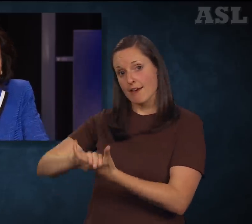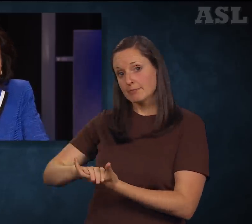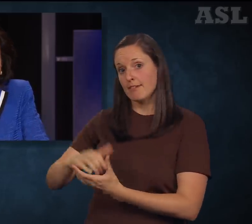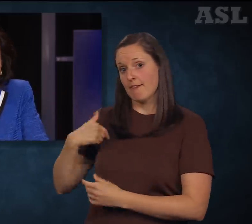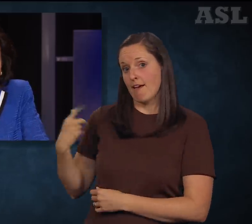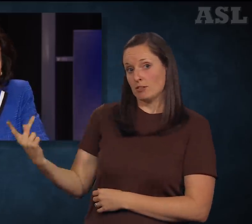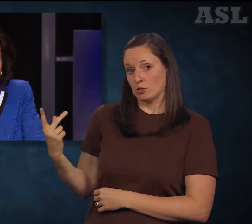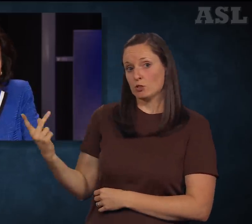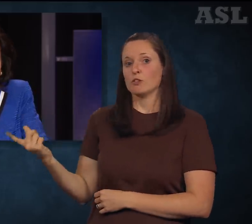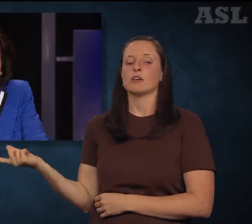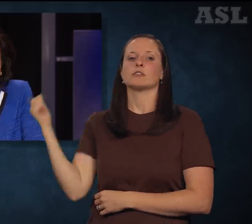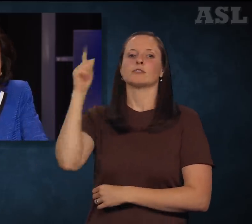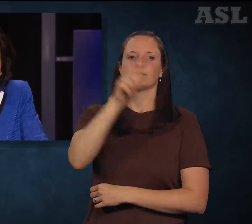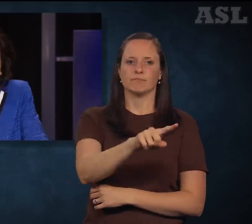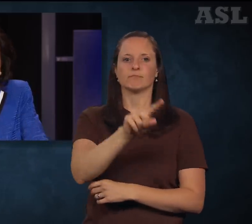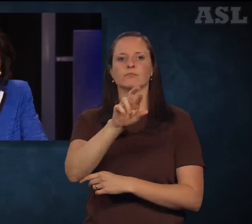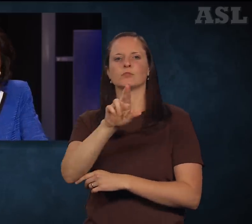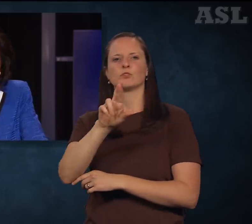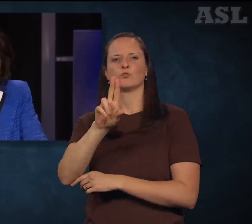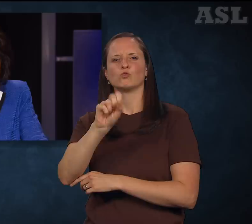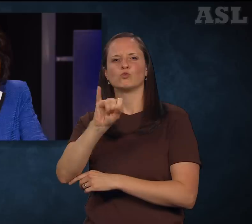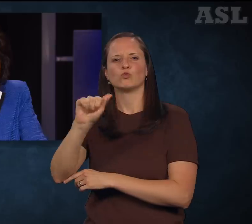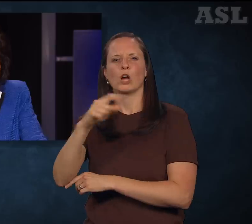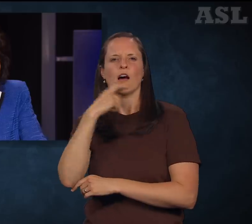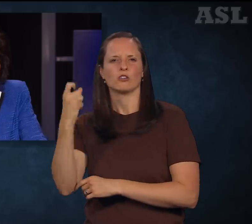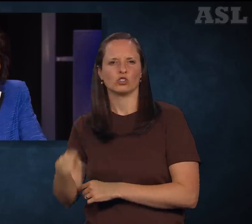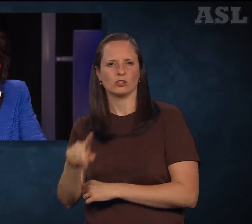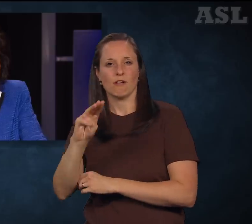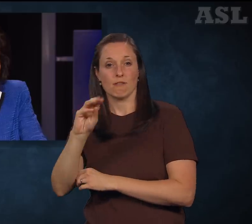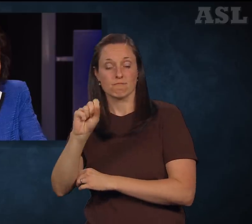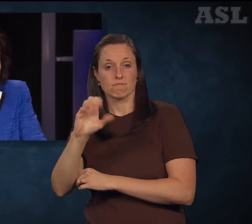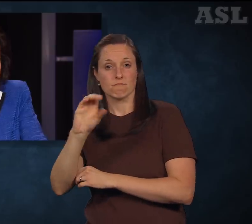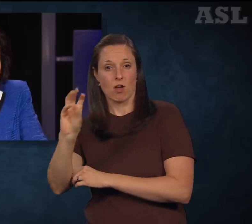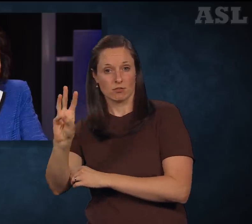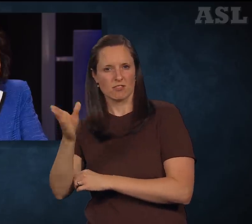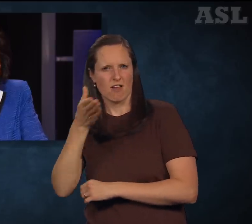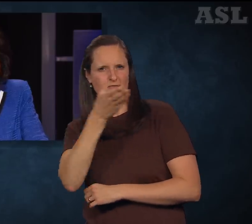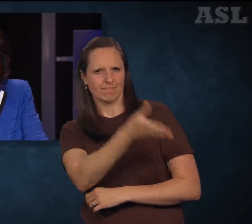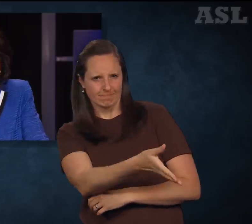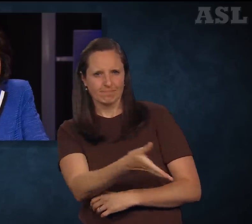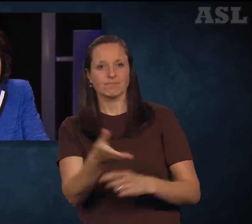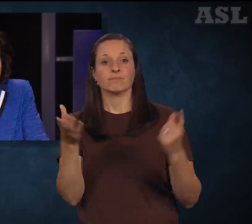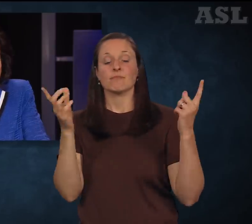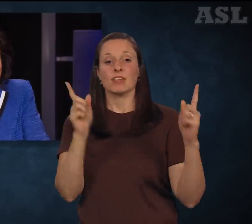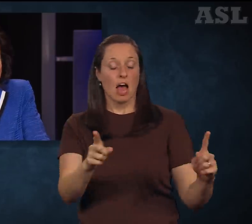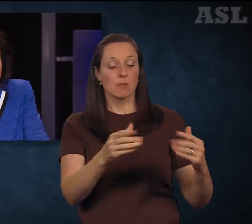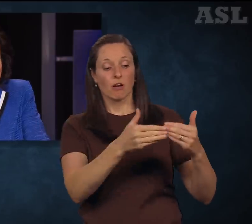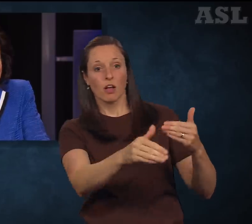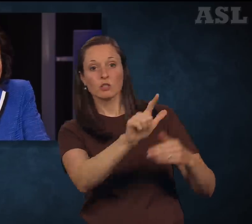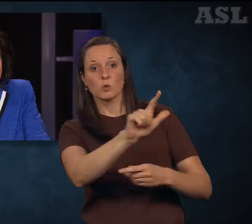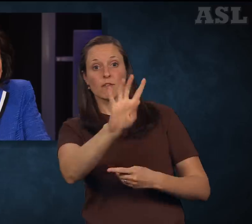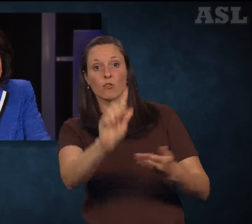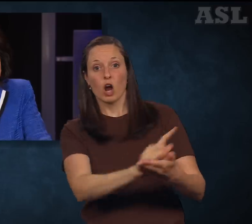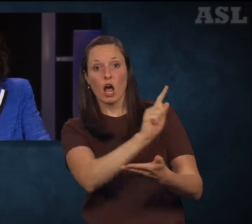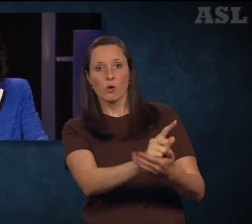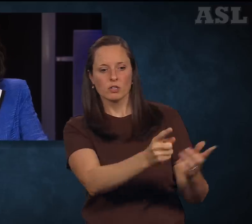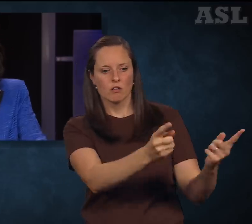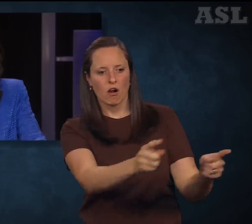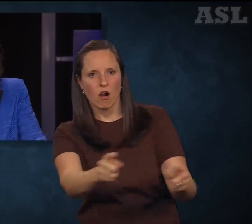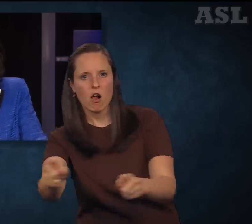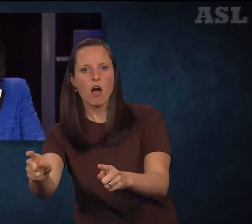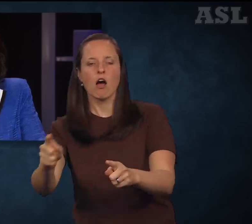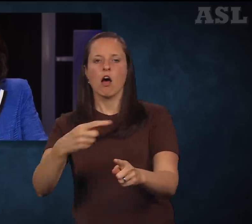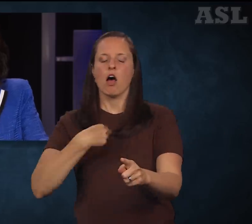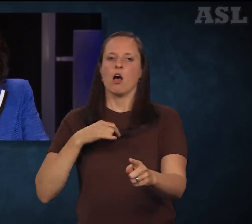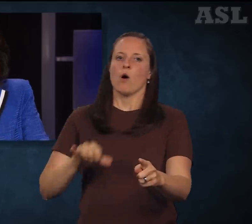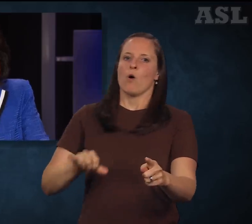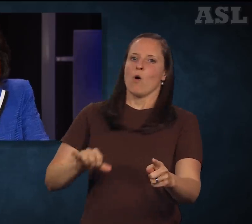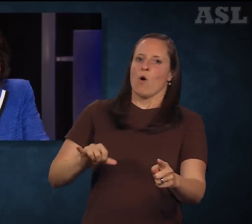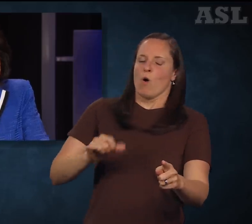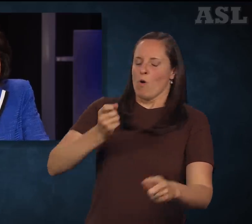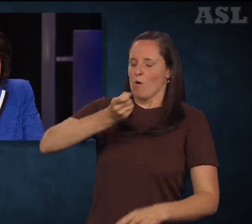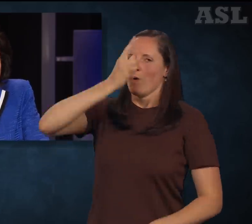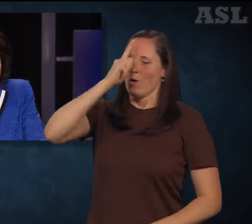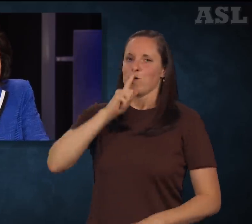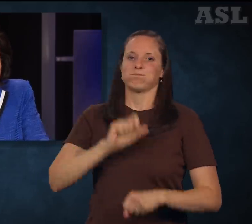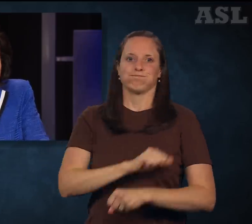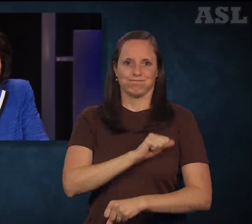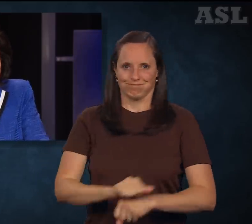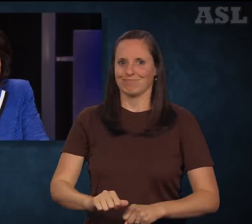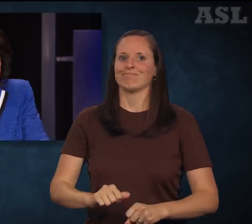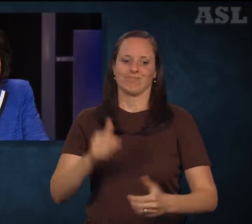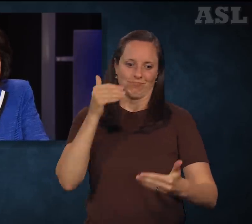EXPERIENCED DURING ONE